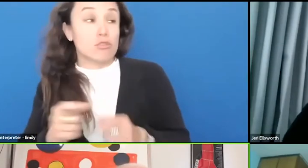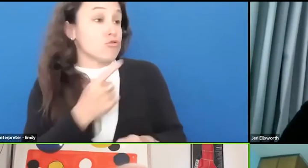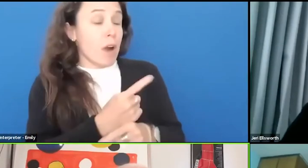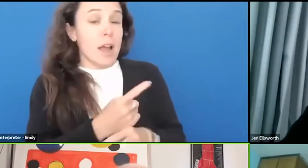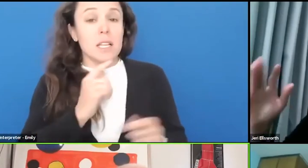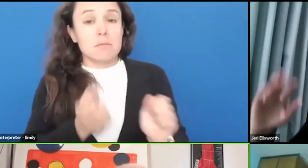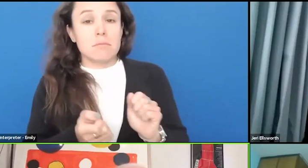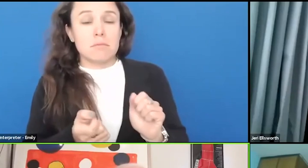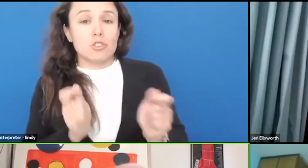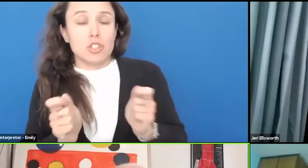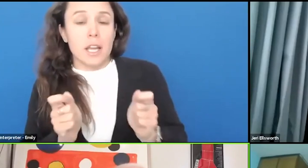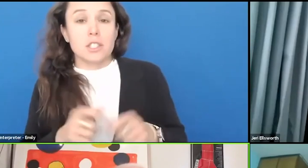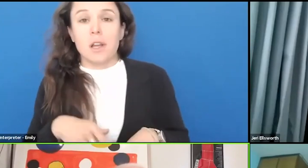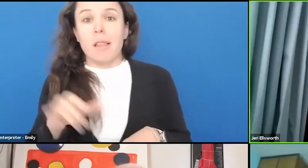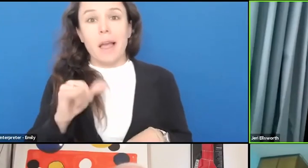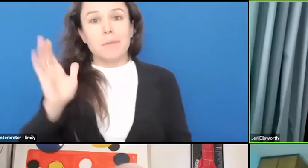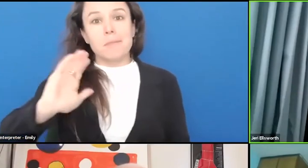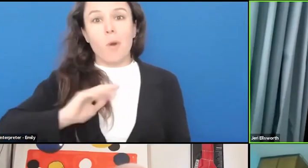hooking up horses to a wagon because